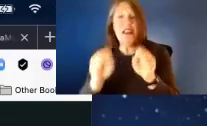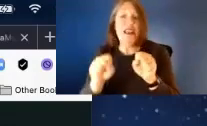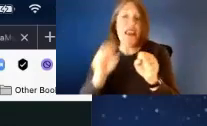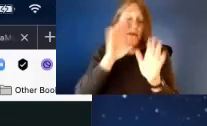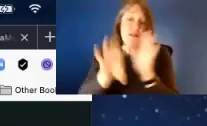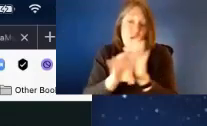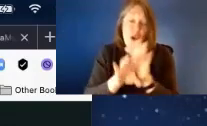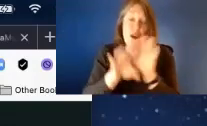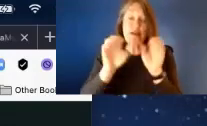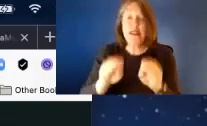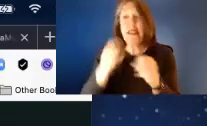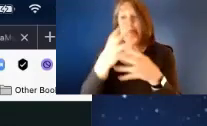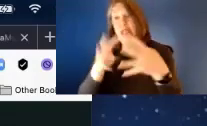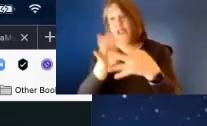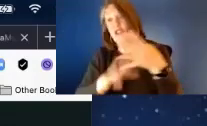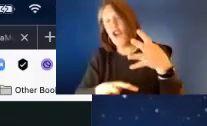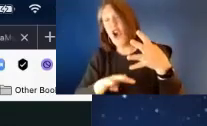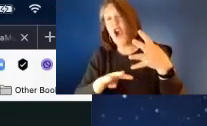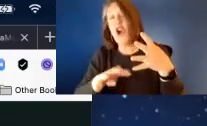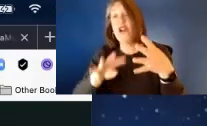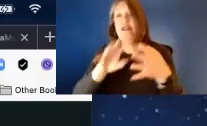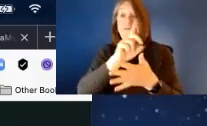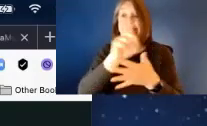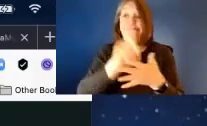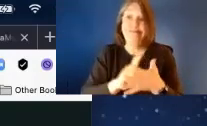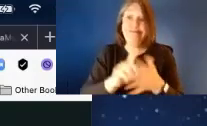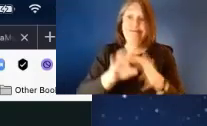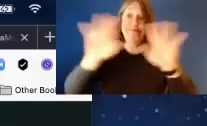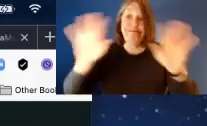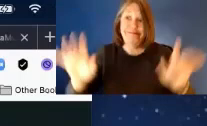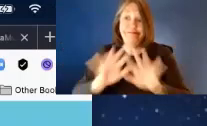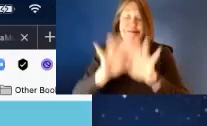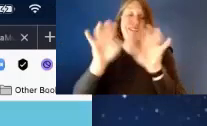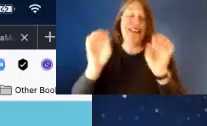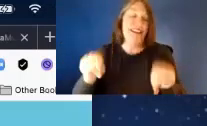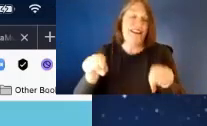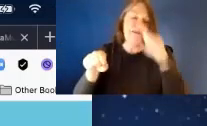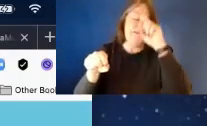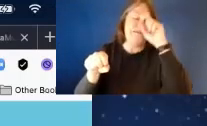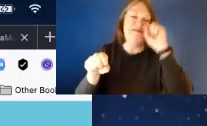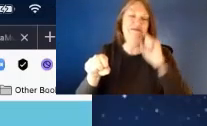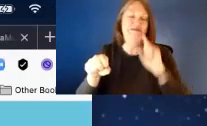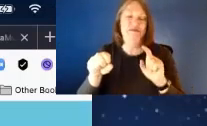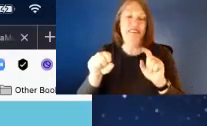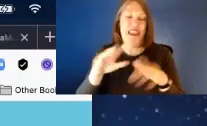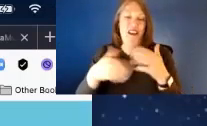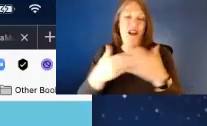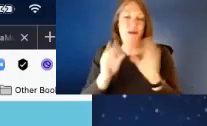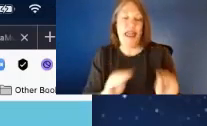can be charts, graphs, diagrams. 06:44:53 They all can be loaded up as images